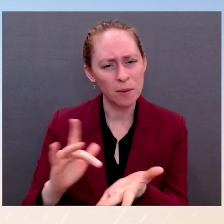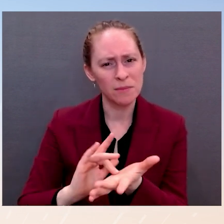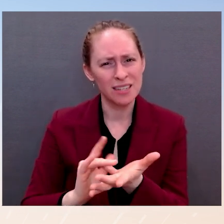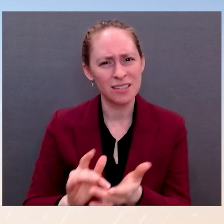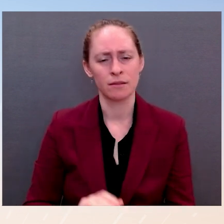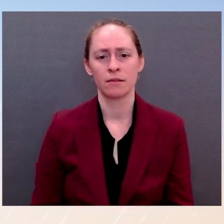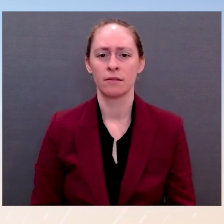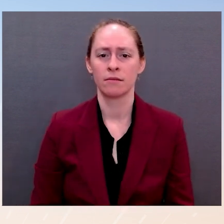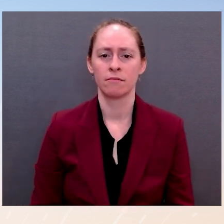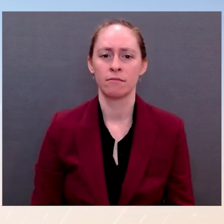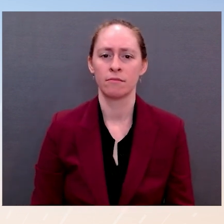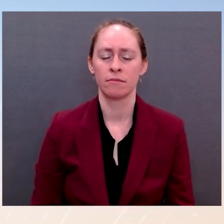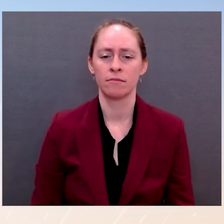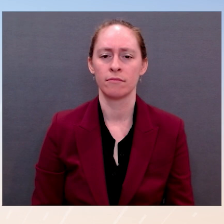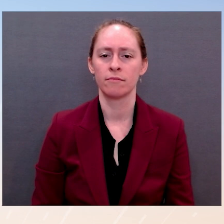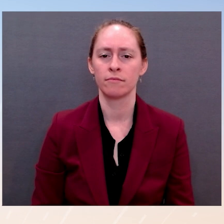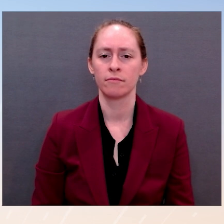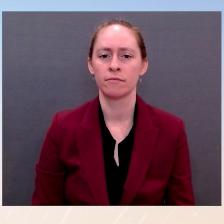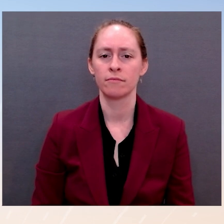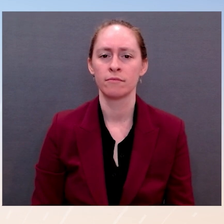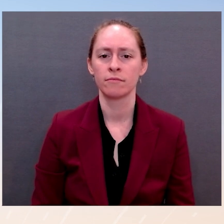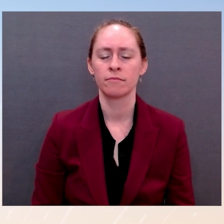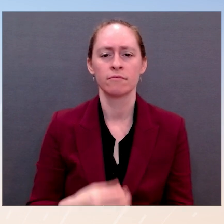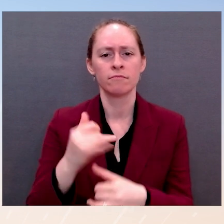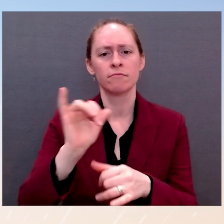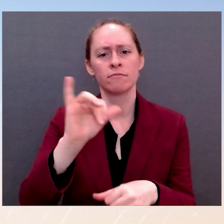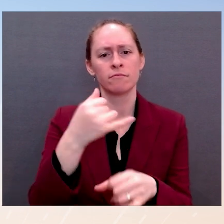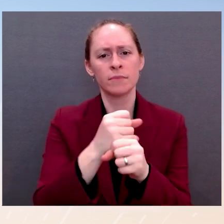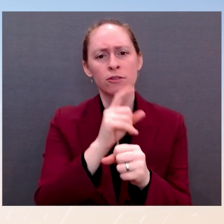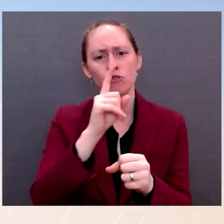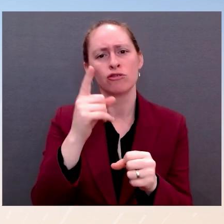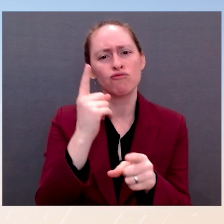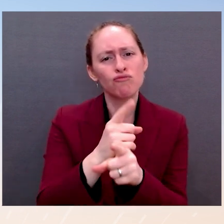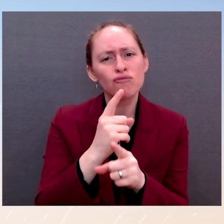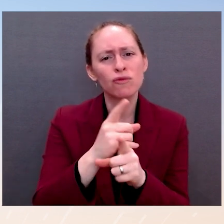to provide linguistically and culturally appropriate care to their patients.